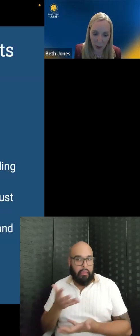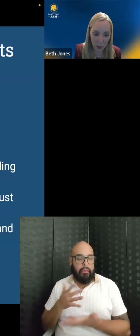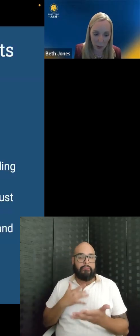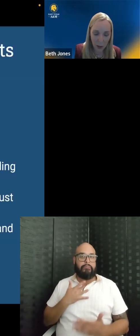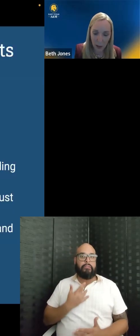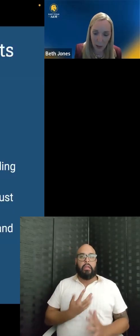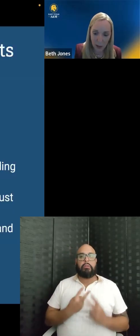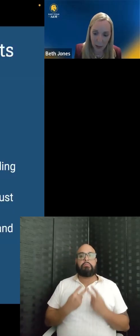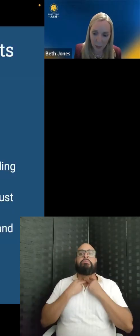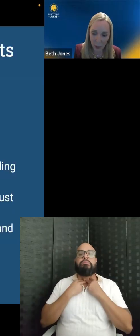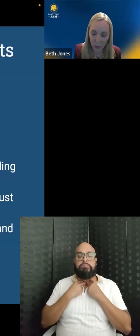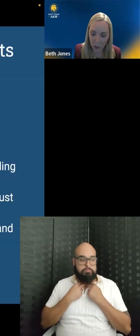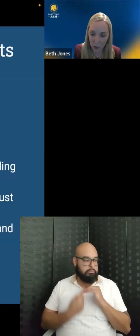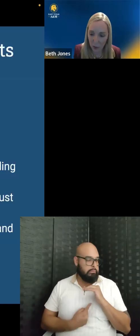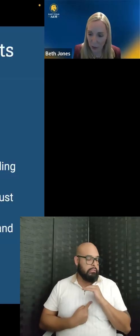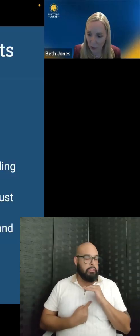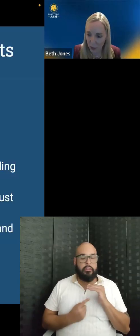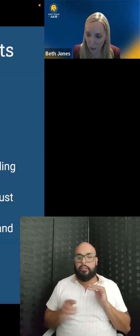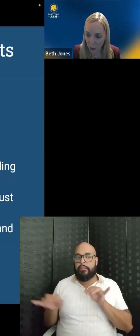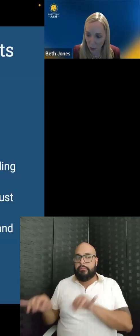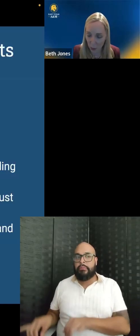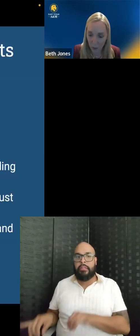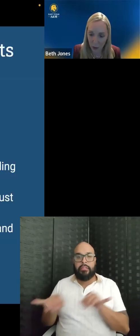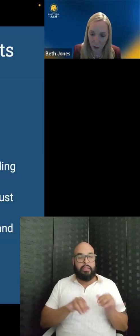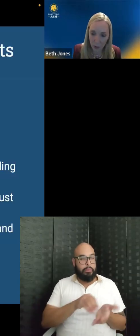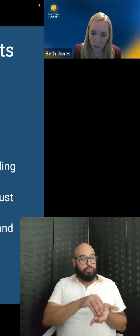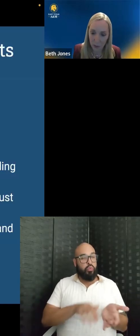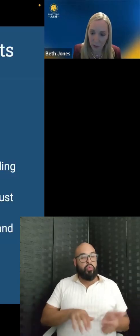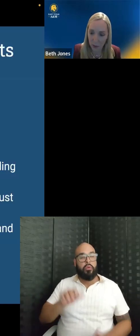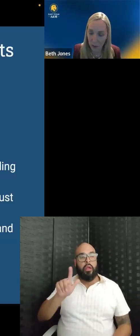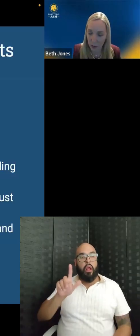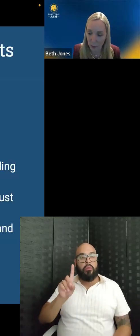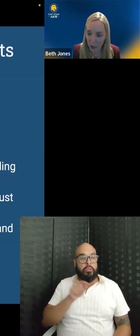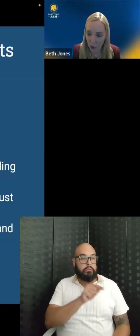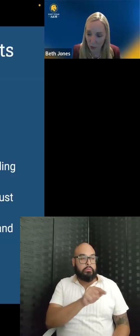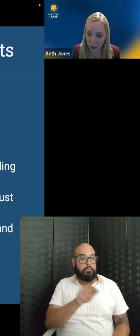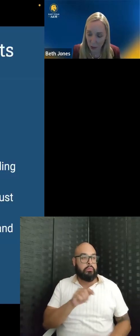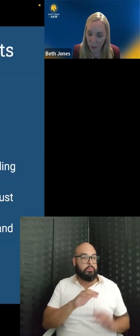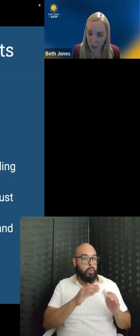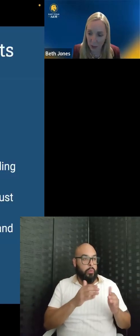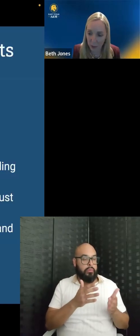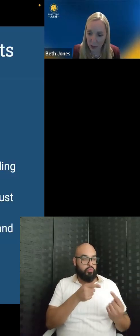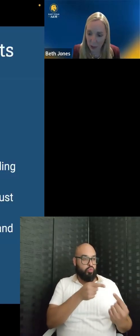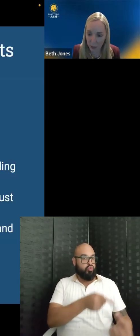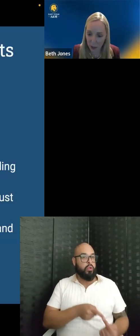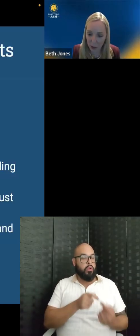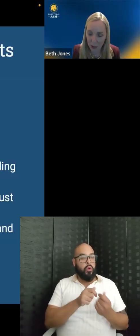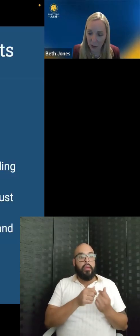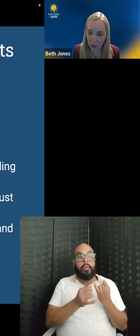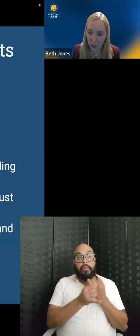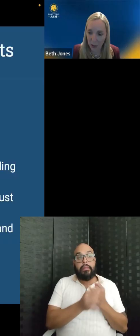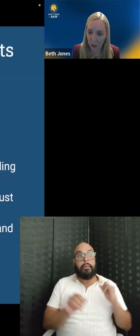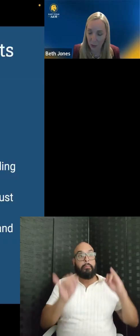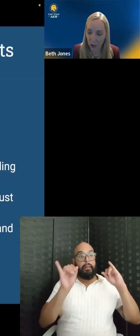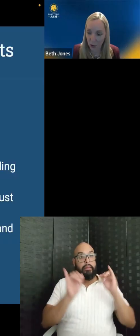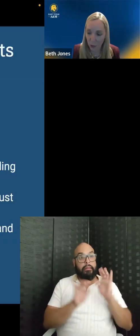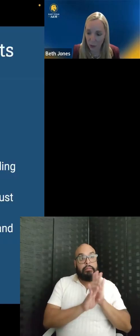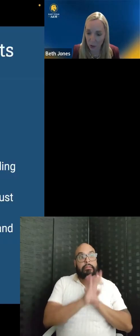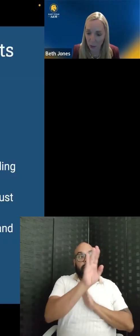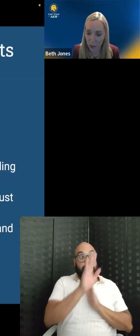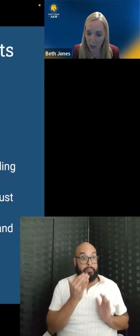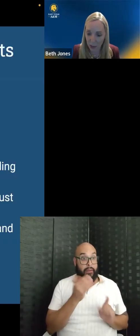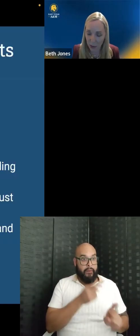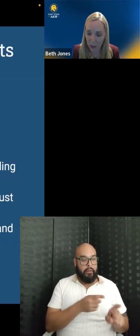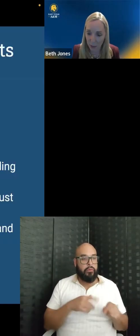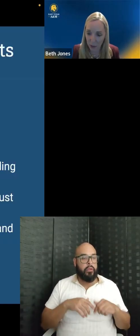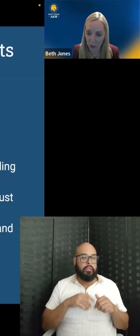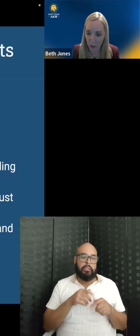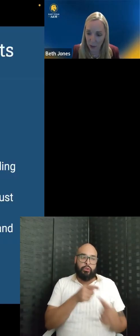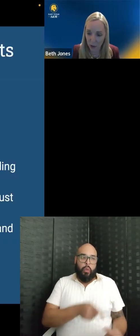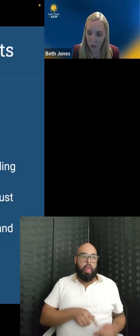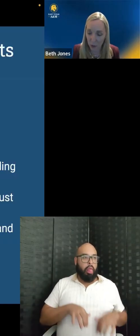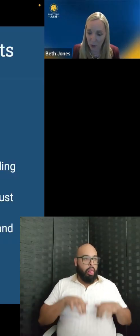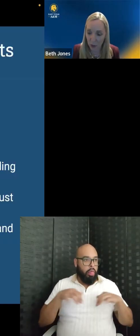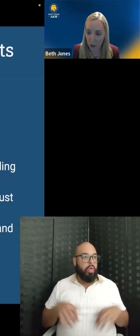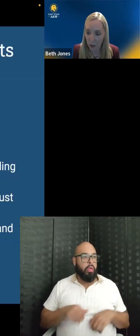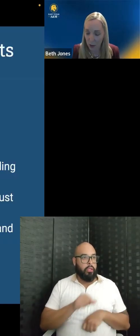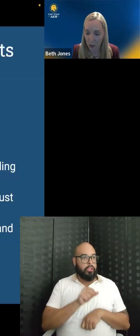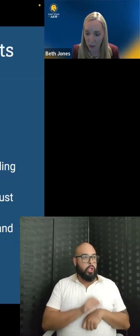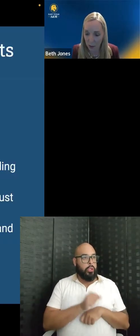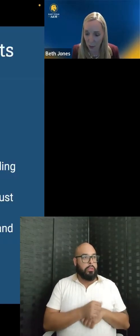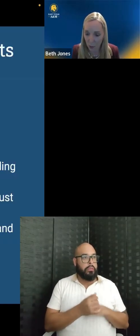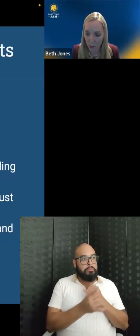And the same thing with our students with LD, you know, they might struggle with independence because, you know, they struggle with the doing task independently or they struggle with, you know,